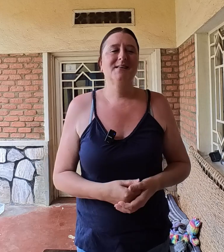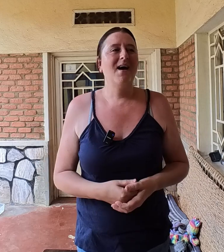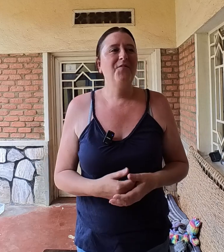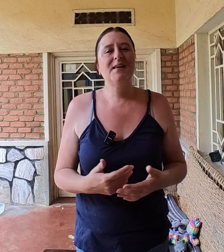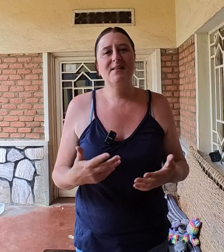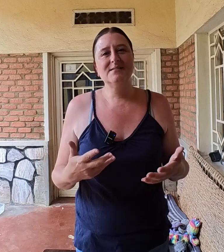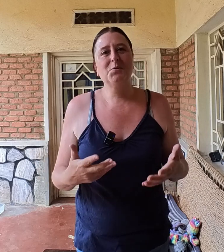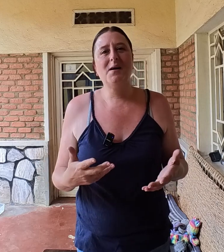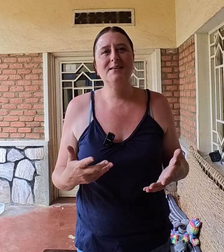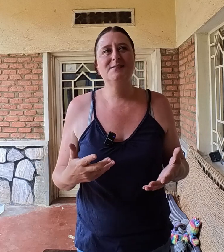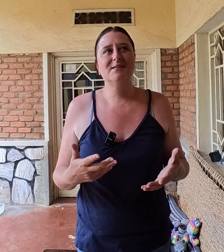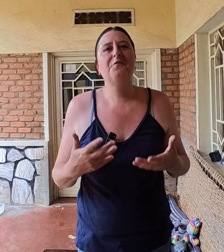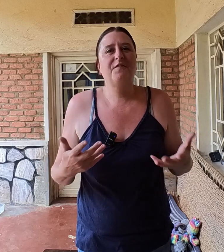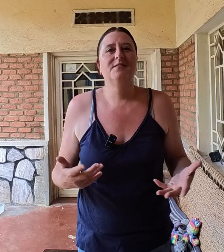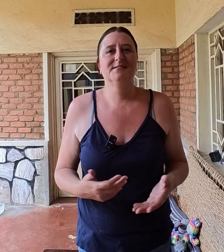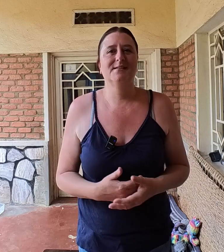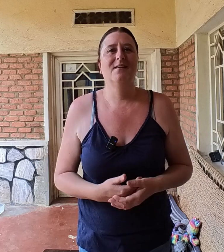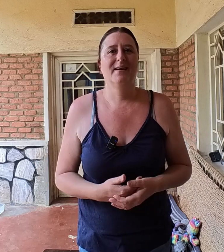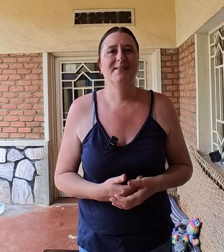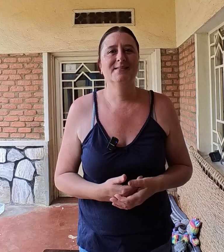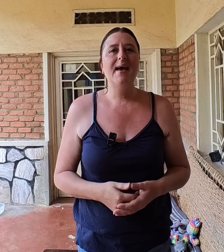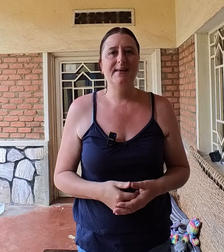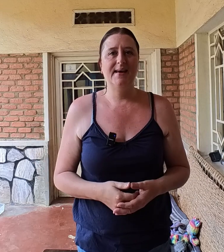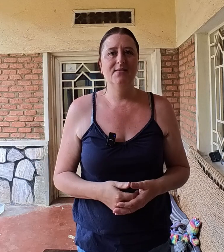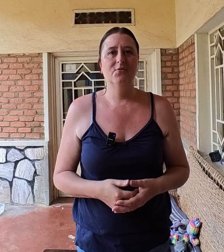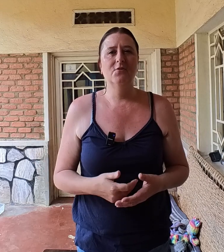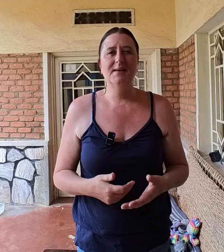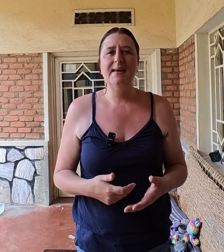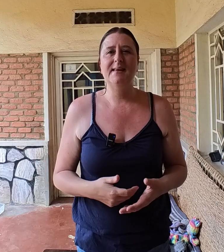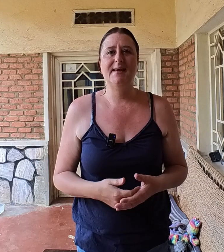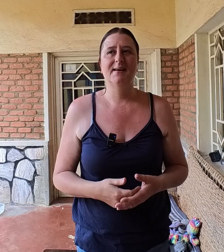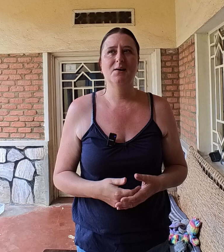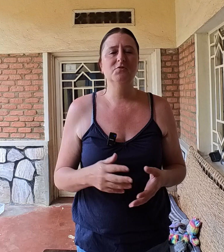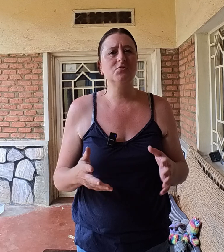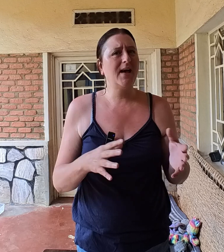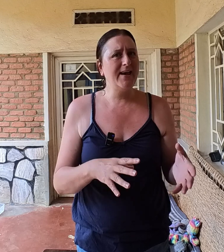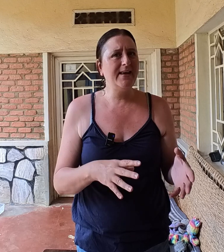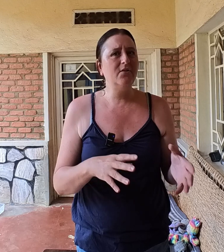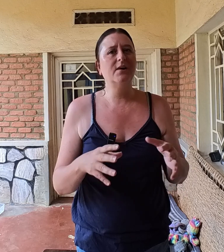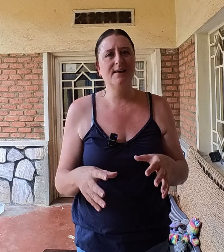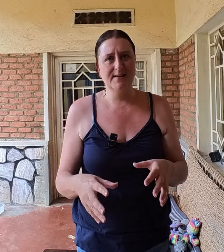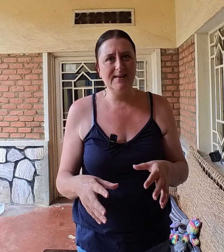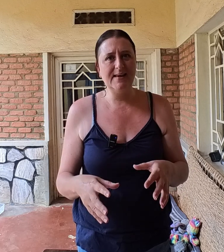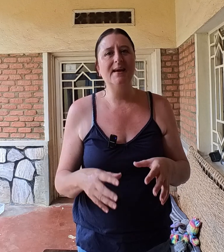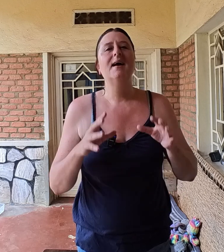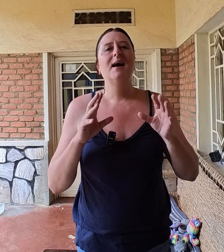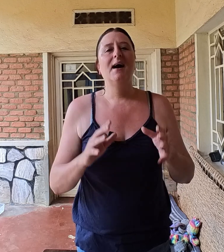So, I feel like that's quite a fun sign. I-hay-ney or i-hee-nee. I'm not sure i-hay-ney or i-hee-nee?